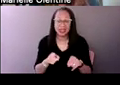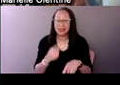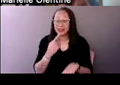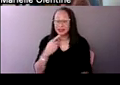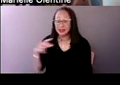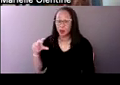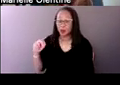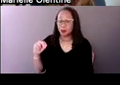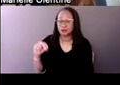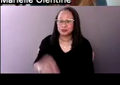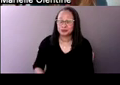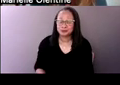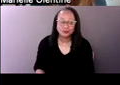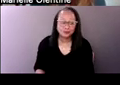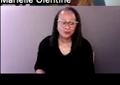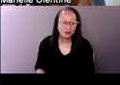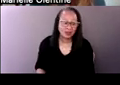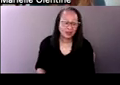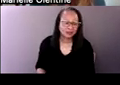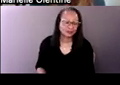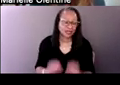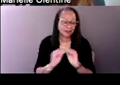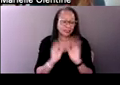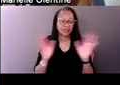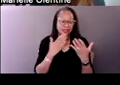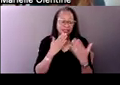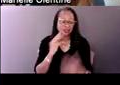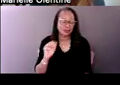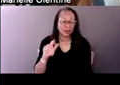screening fee side, I would say 60-70% of film